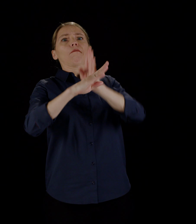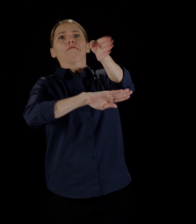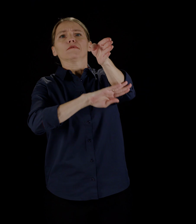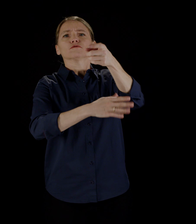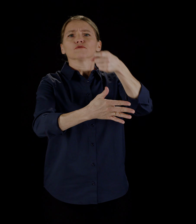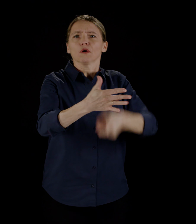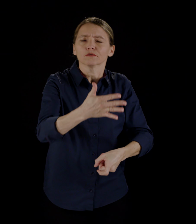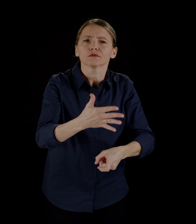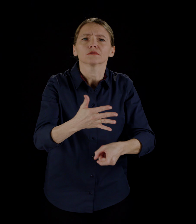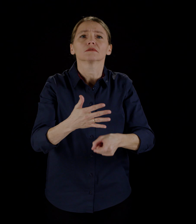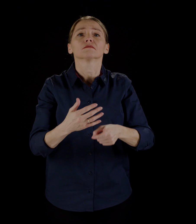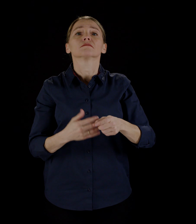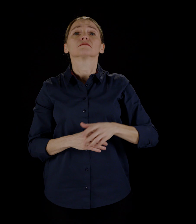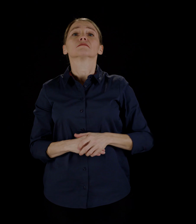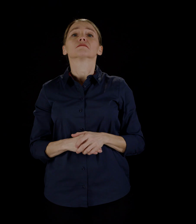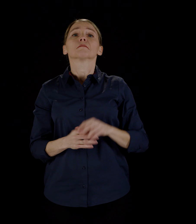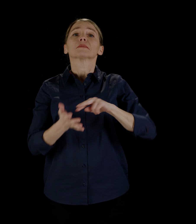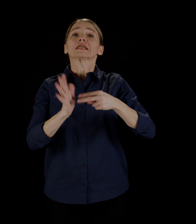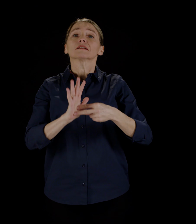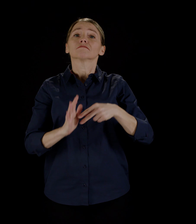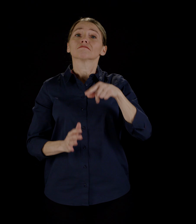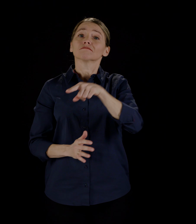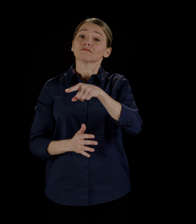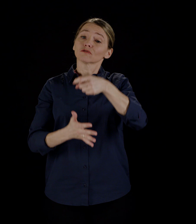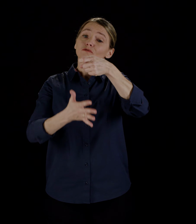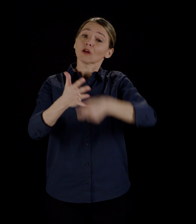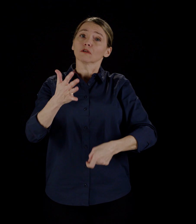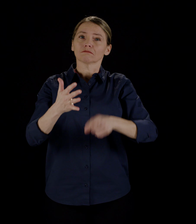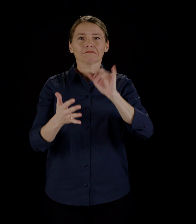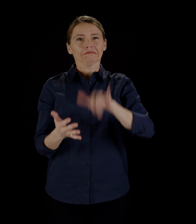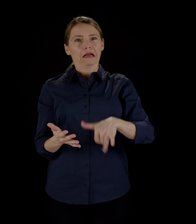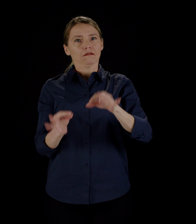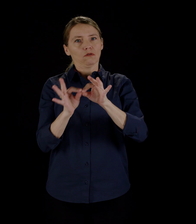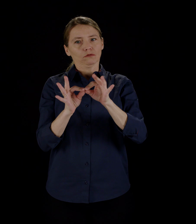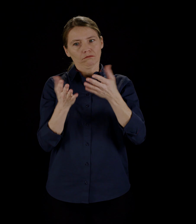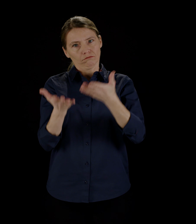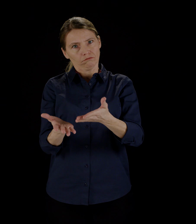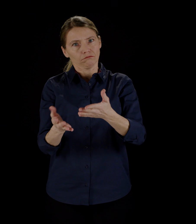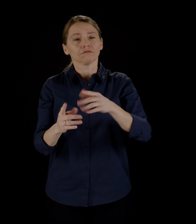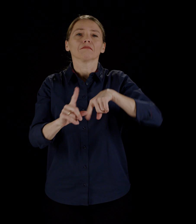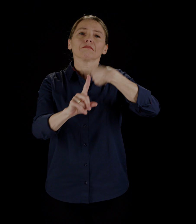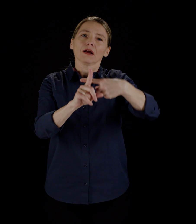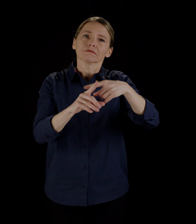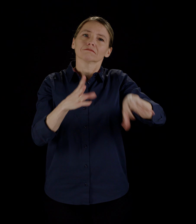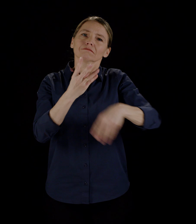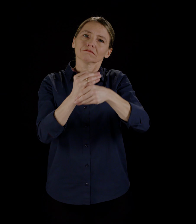For example, this is the amount that a customer has agreed to for their basic service,